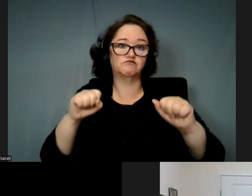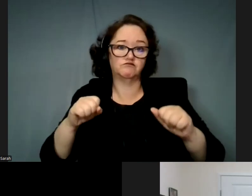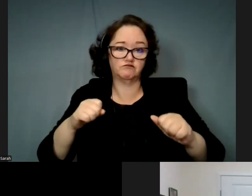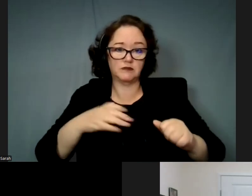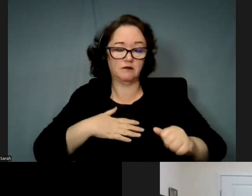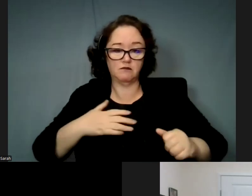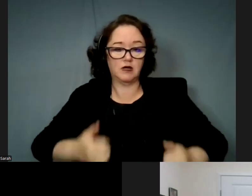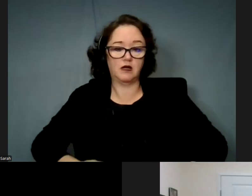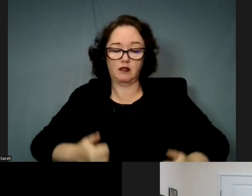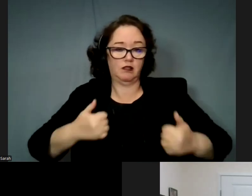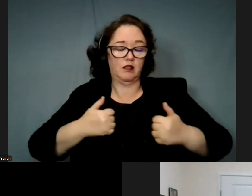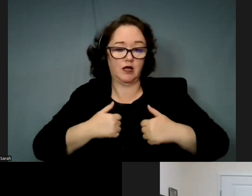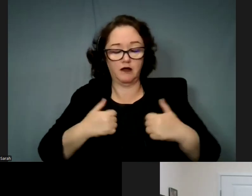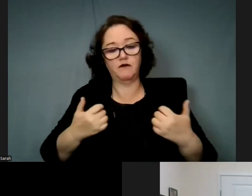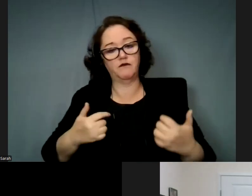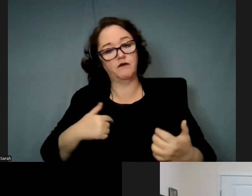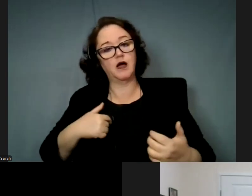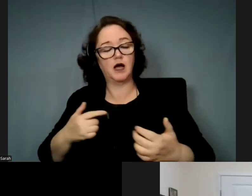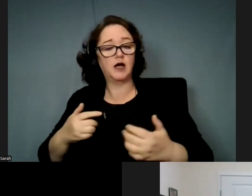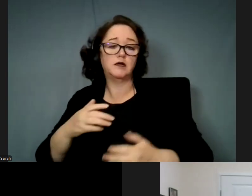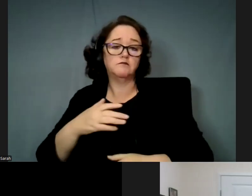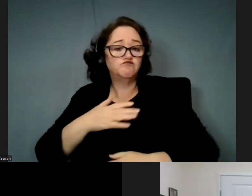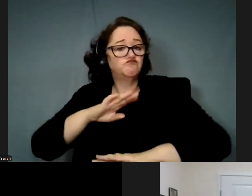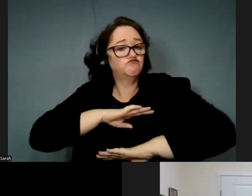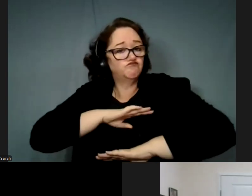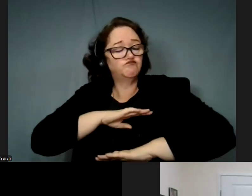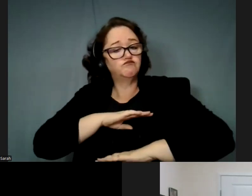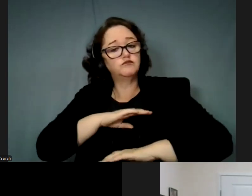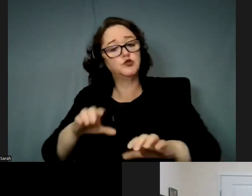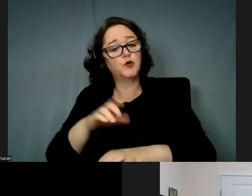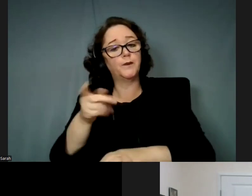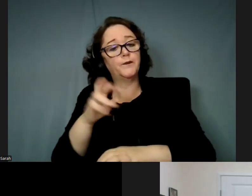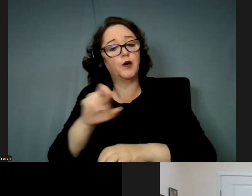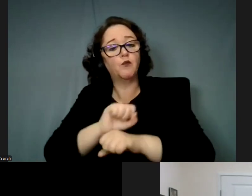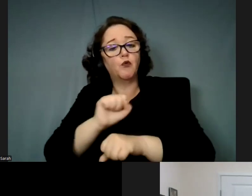mom at the time. I did have the Ohio Home Care waiver, I got it